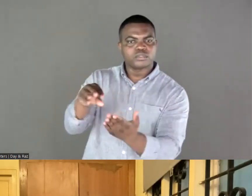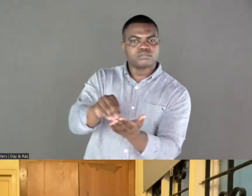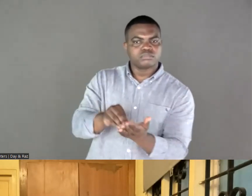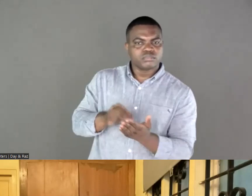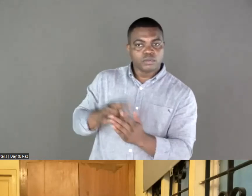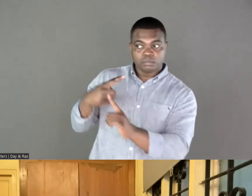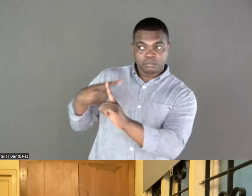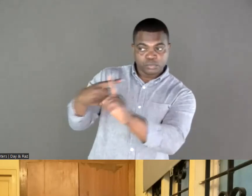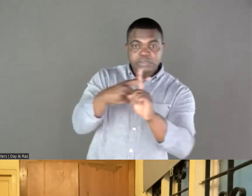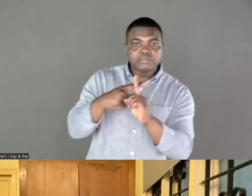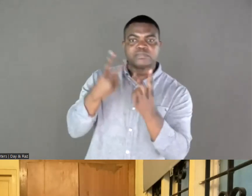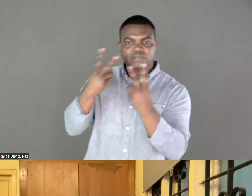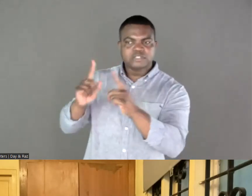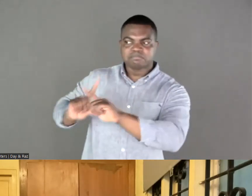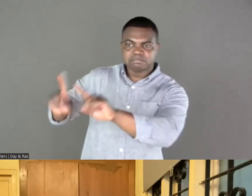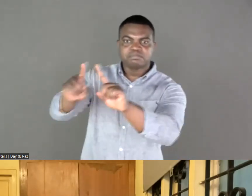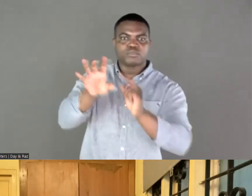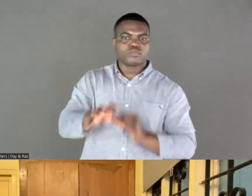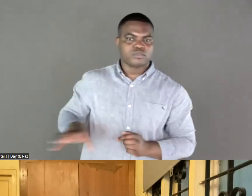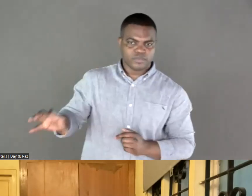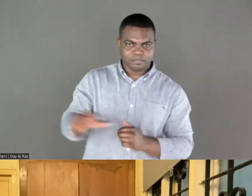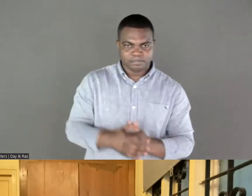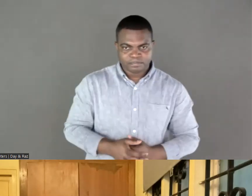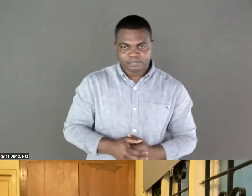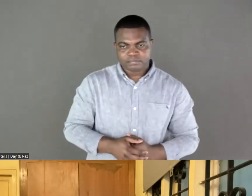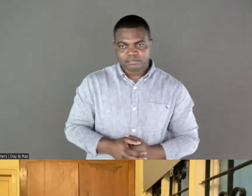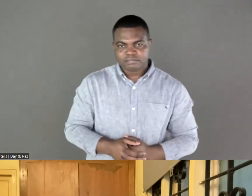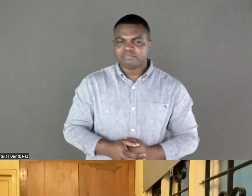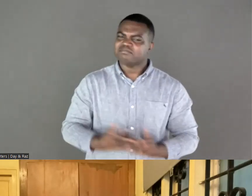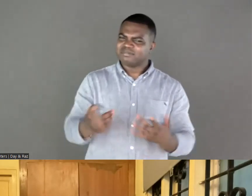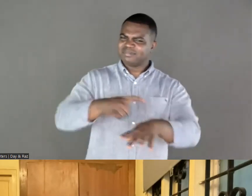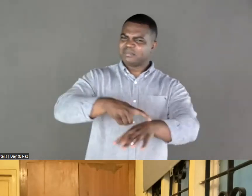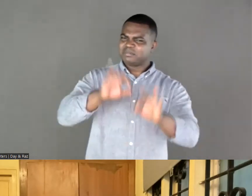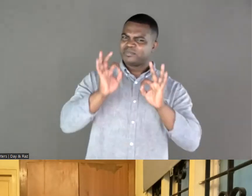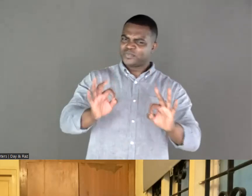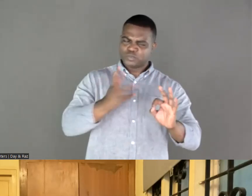mechanisms that we had. And we found that alumni obedience as well as humanitarian